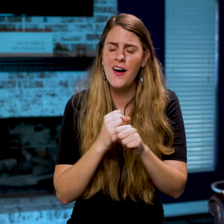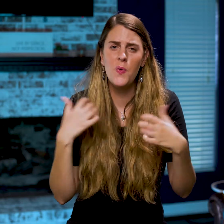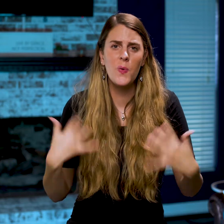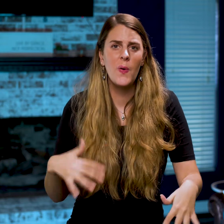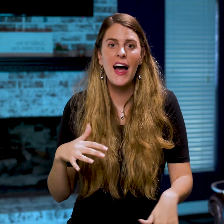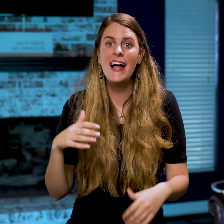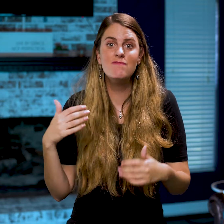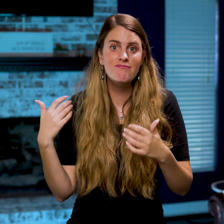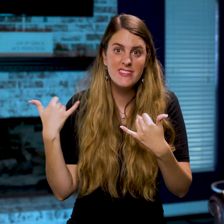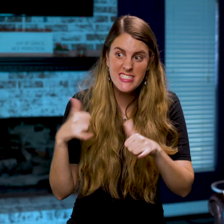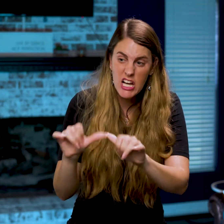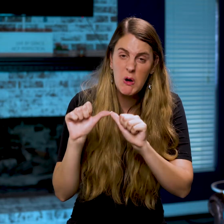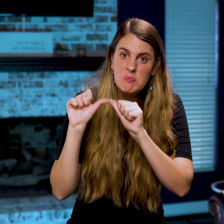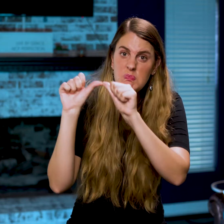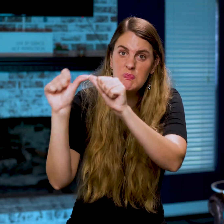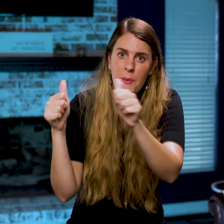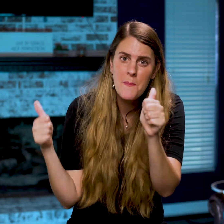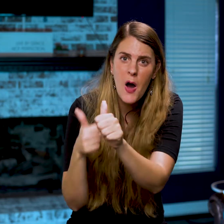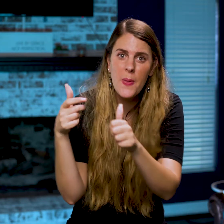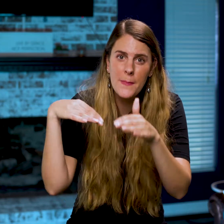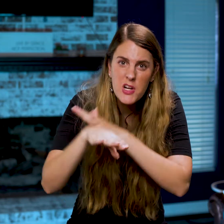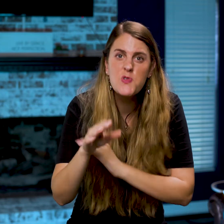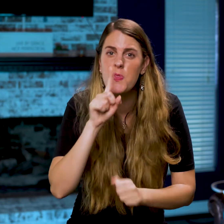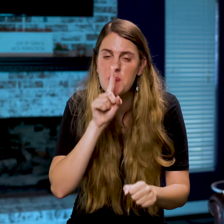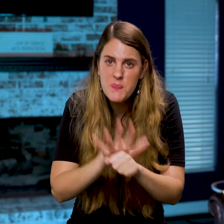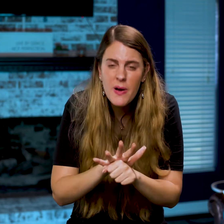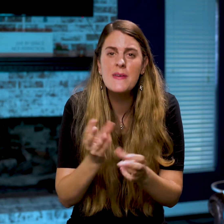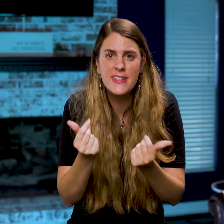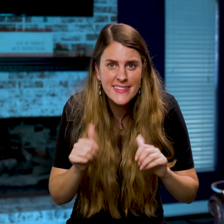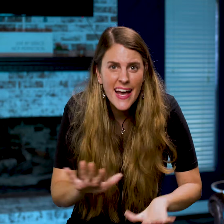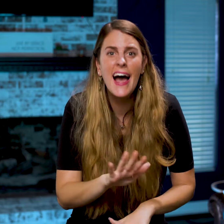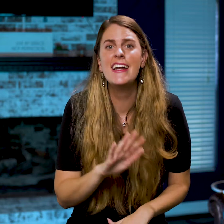it even followed them into the Promised Land